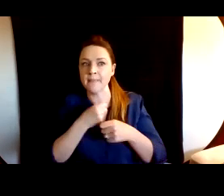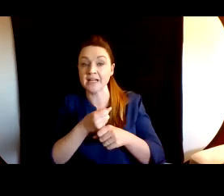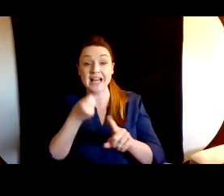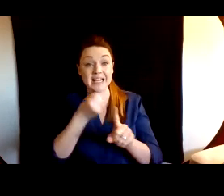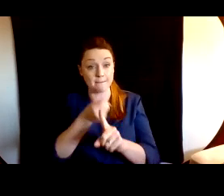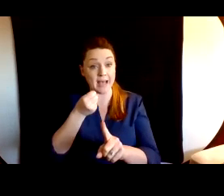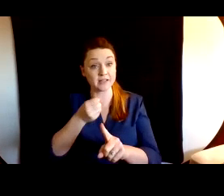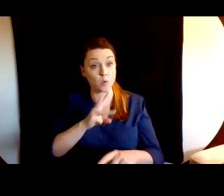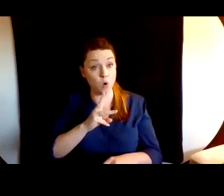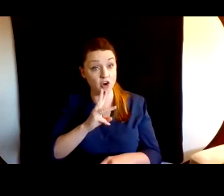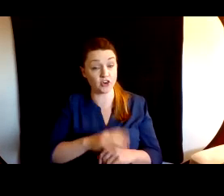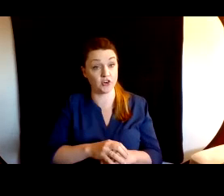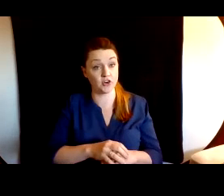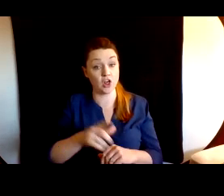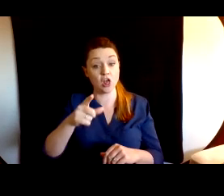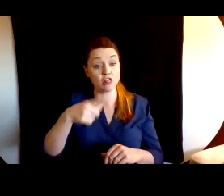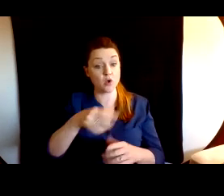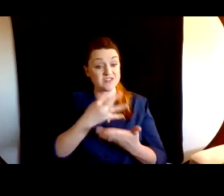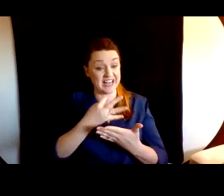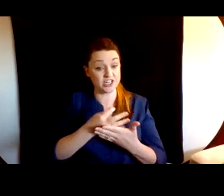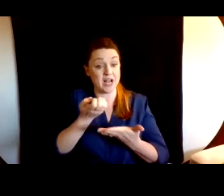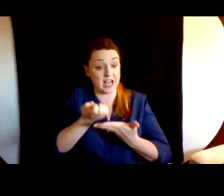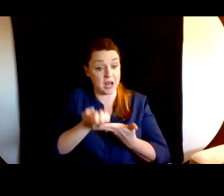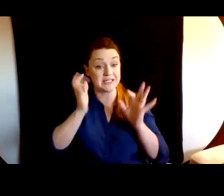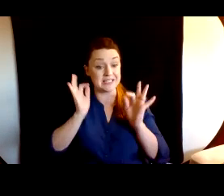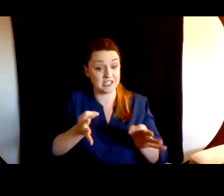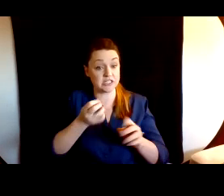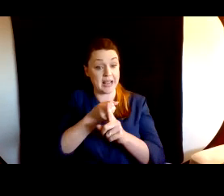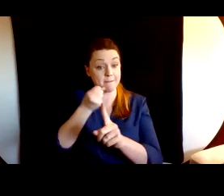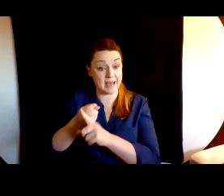Those economic or those financial decisions were made. It impacted the water sources.